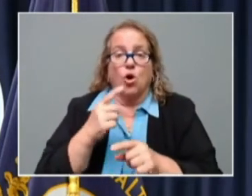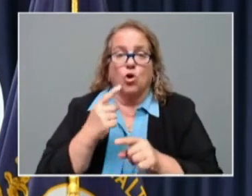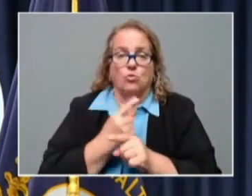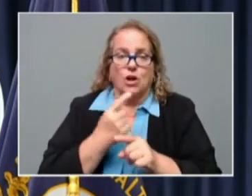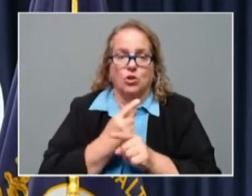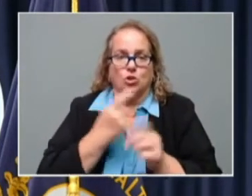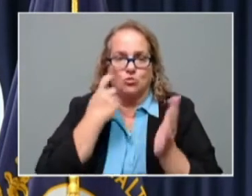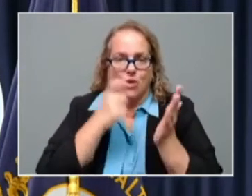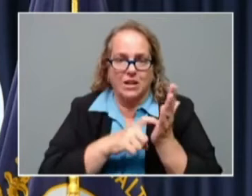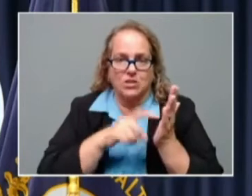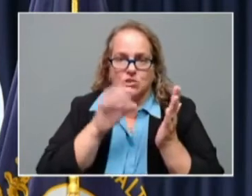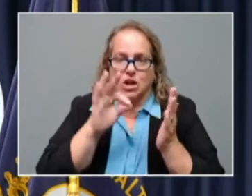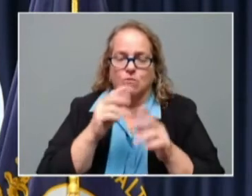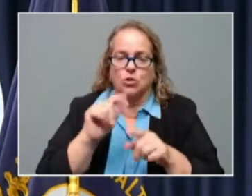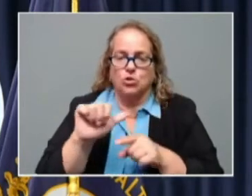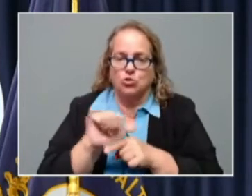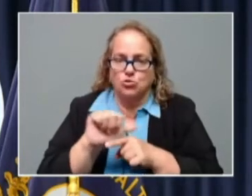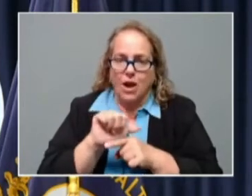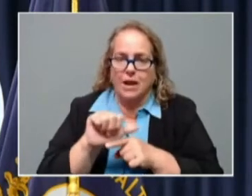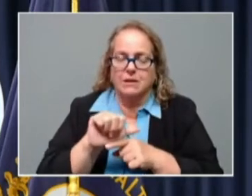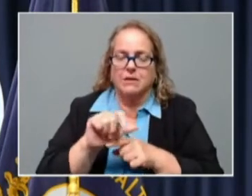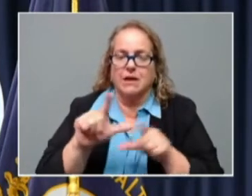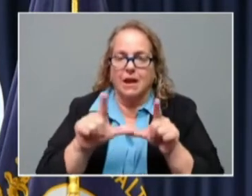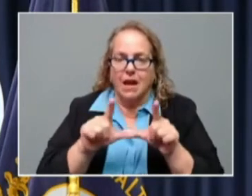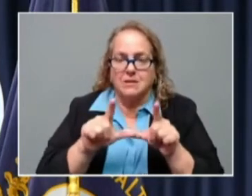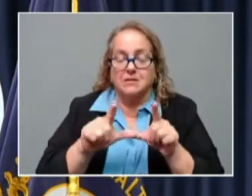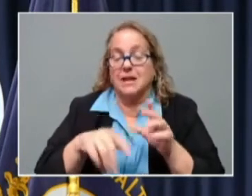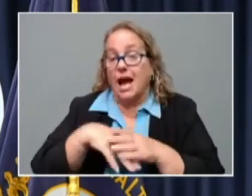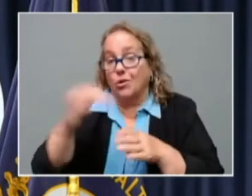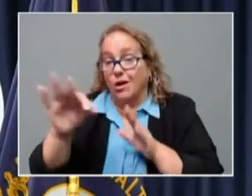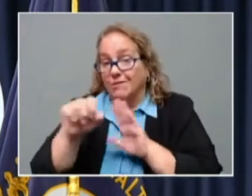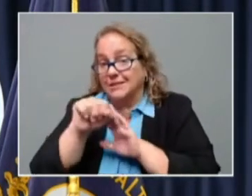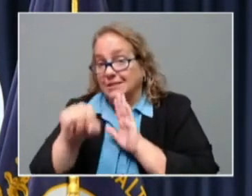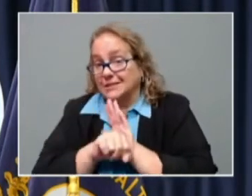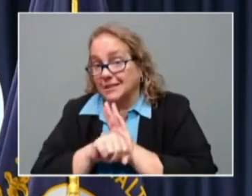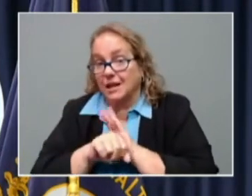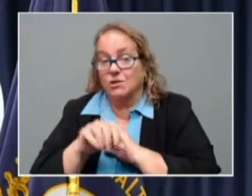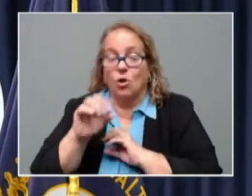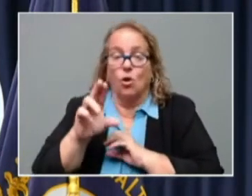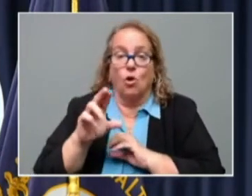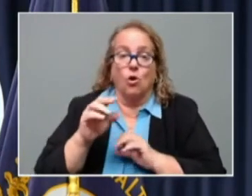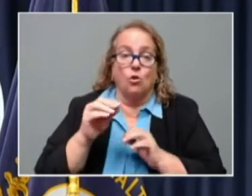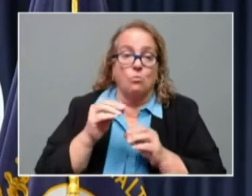licensed out of state could include more foreign born nurses and doctors.